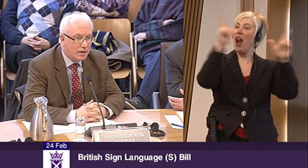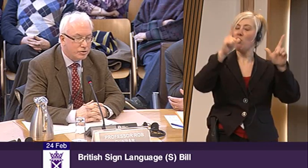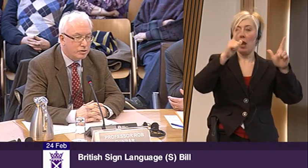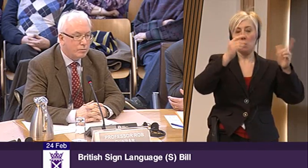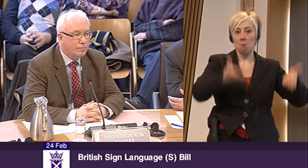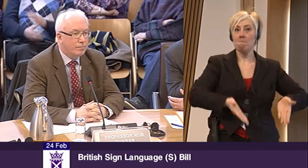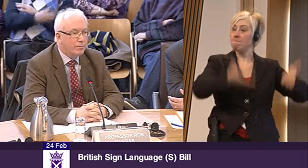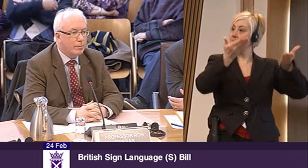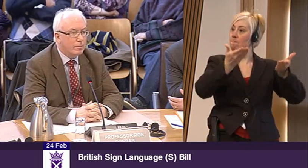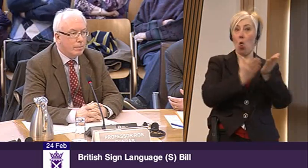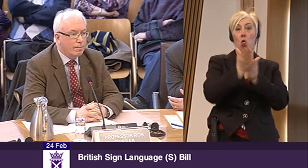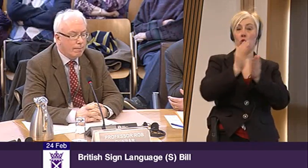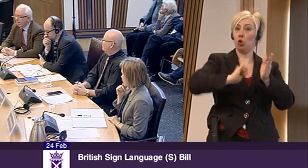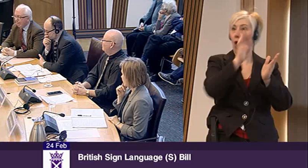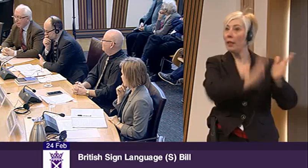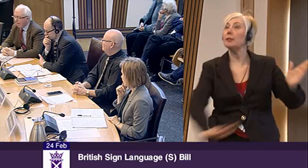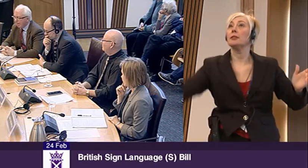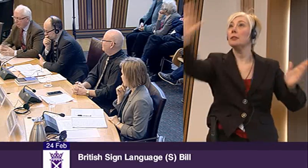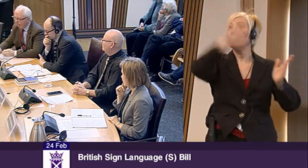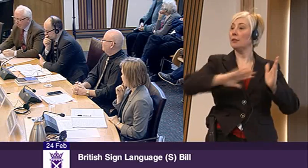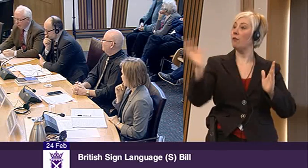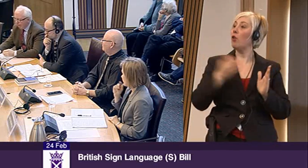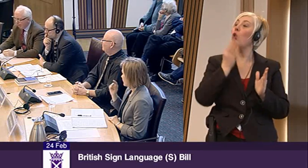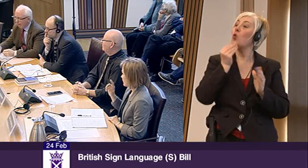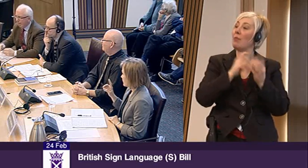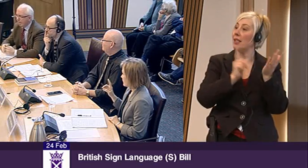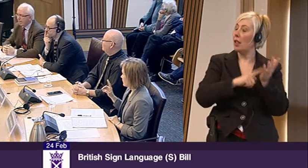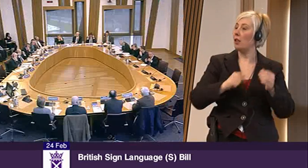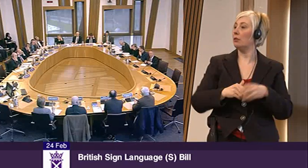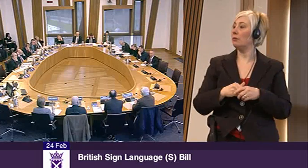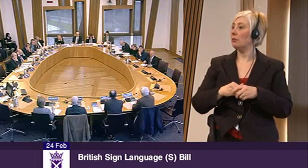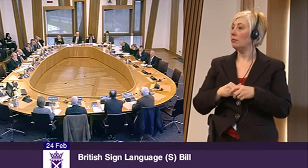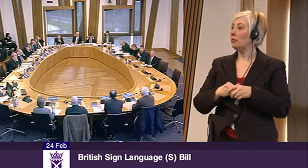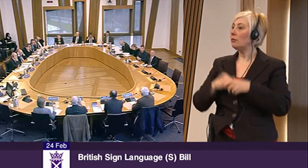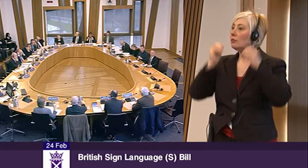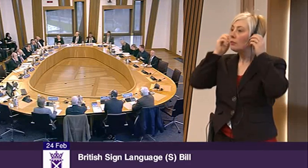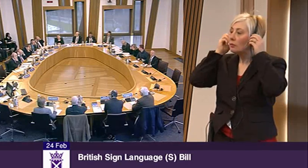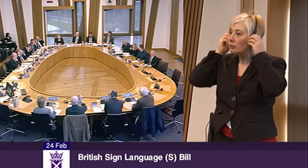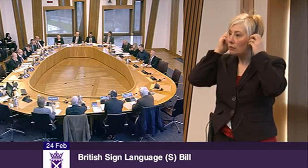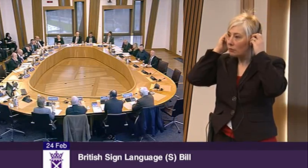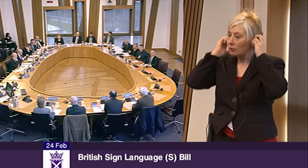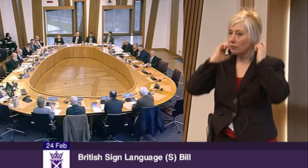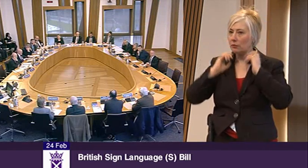in the interests of those who use the language.